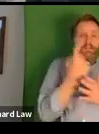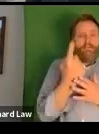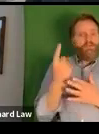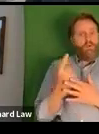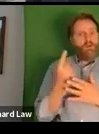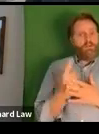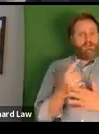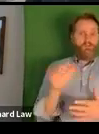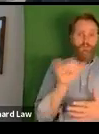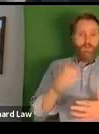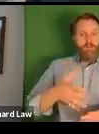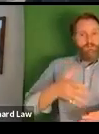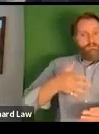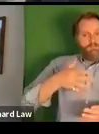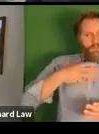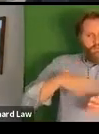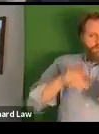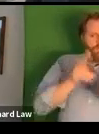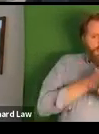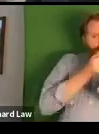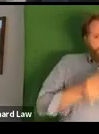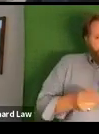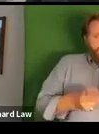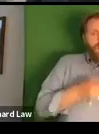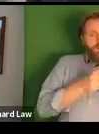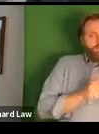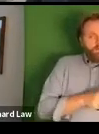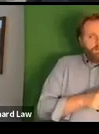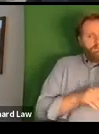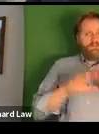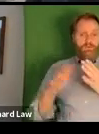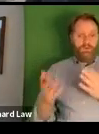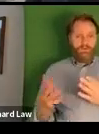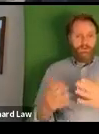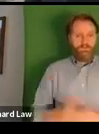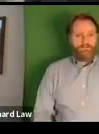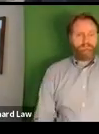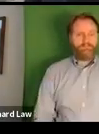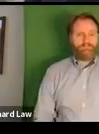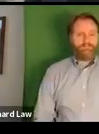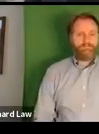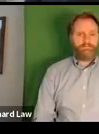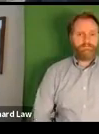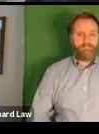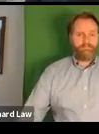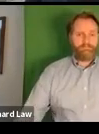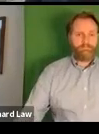specific reasons that Lee's been put and we're looking for some by the department's take a flexible and pragmatic approach so if people